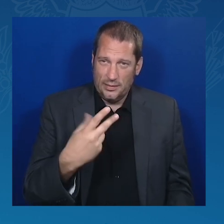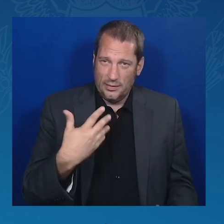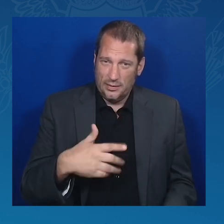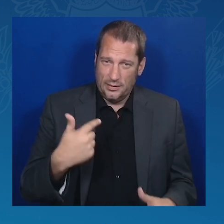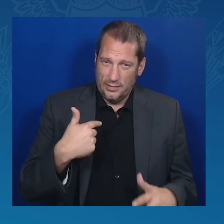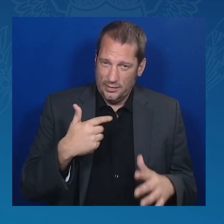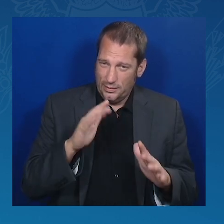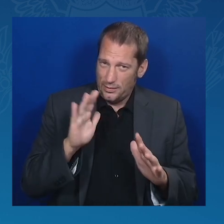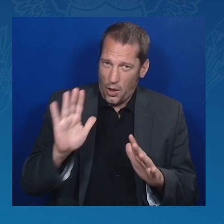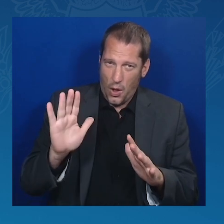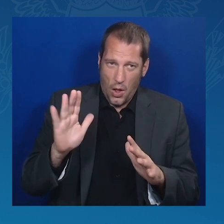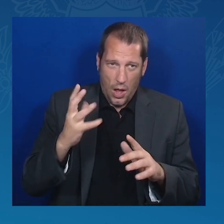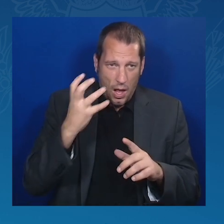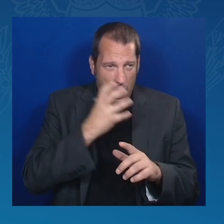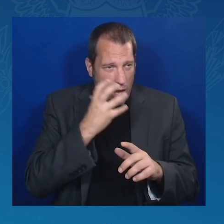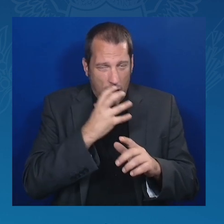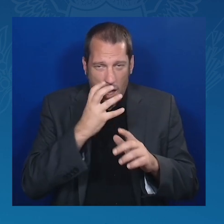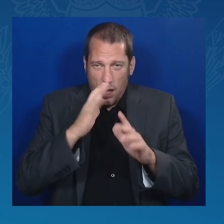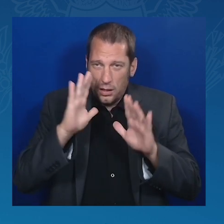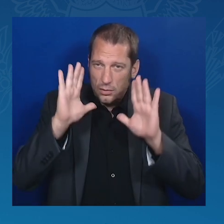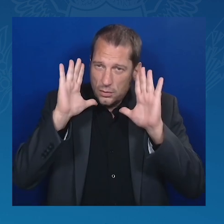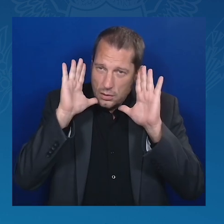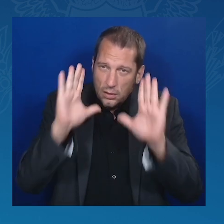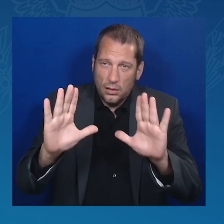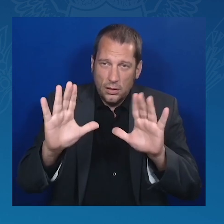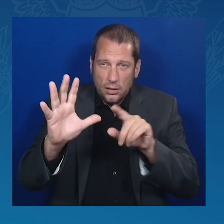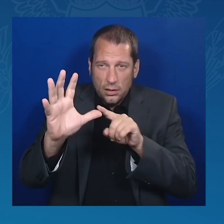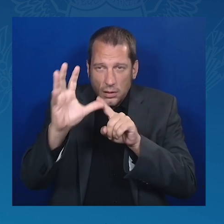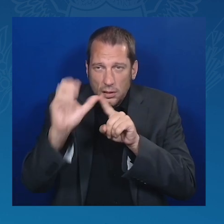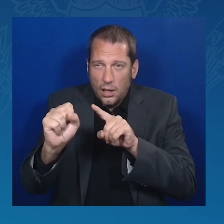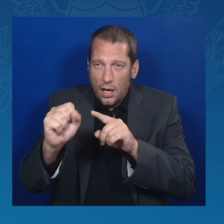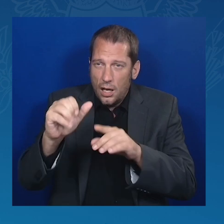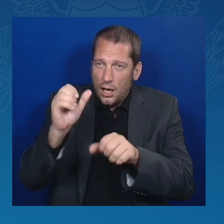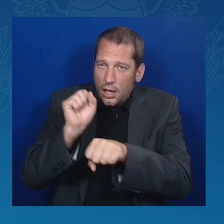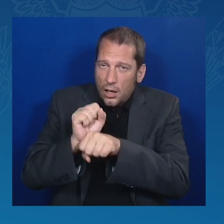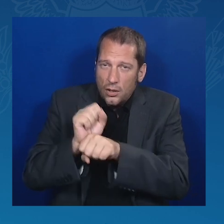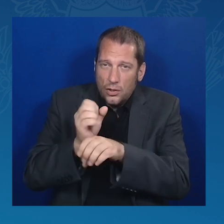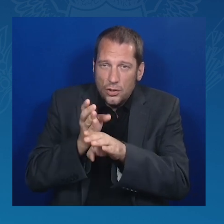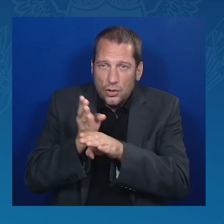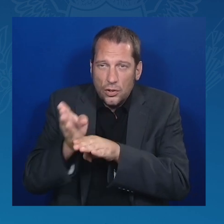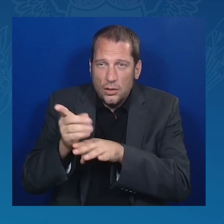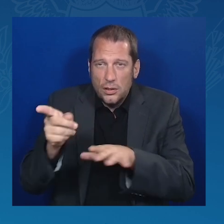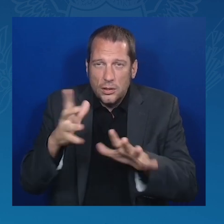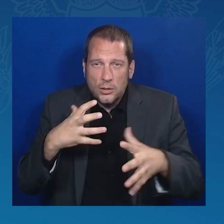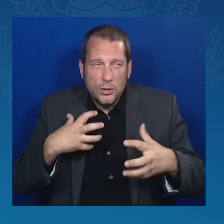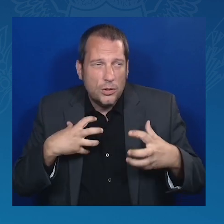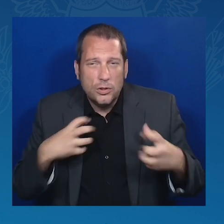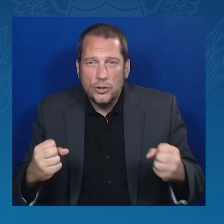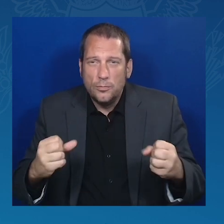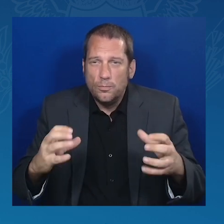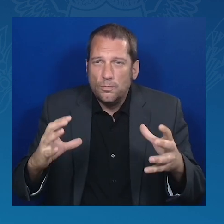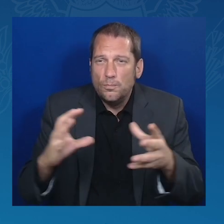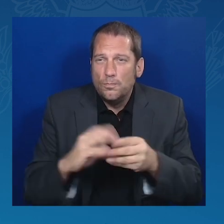so courageously used your voice. And for you to be on this stage, at this moment at the White House,